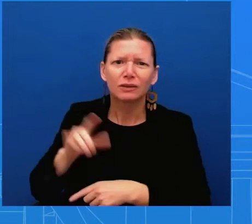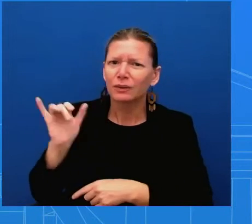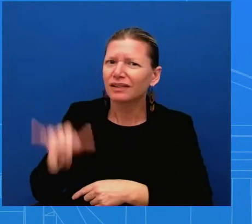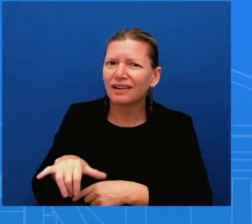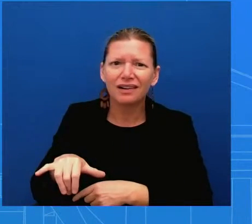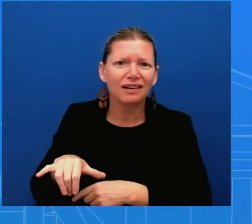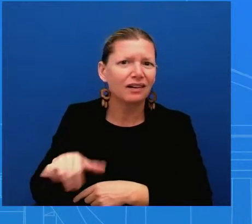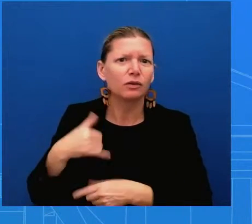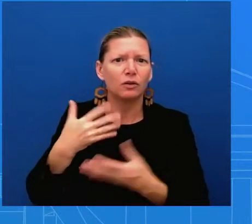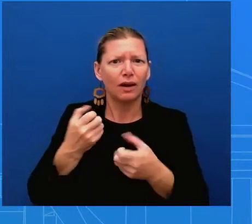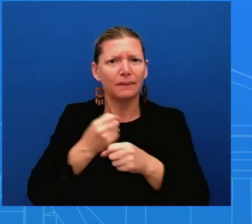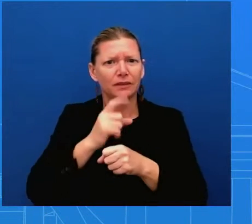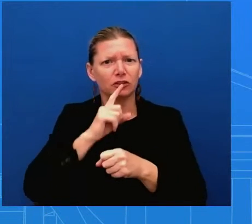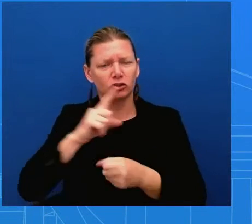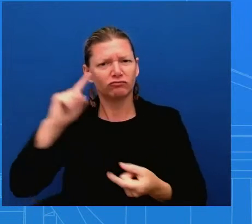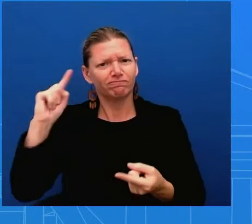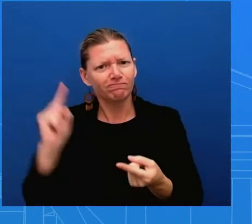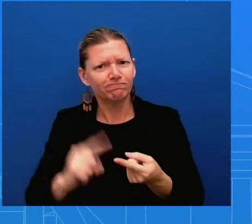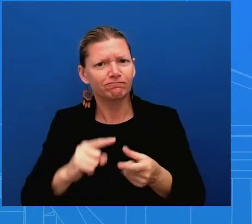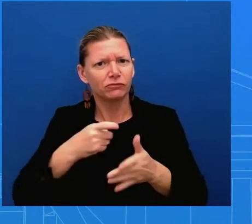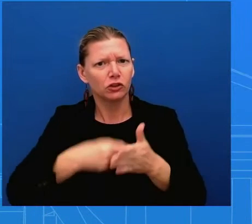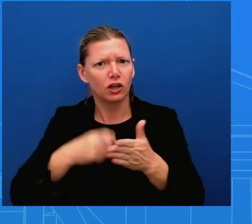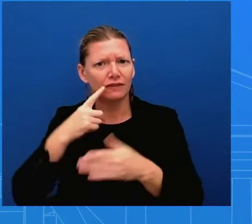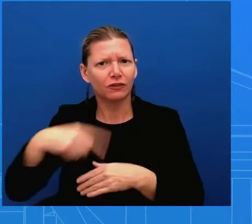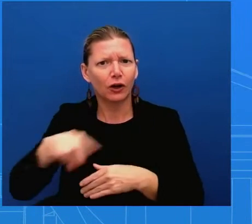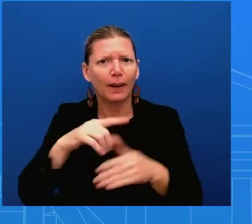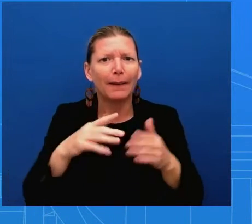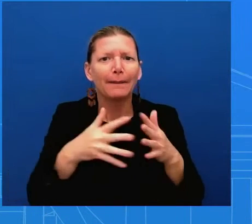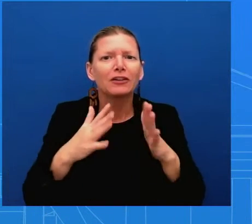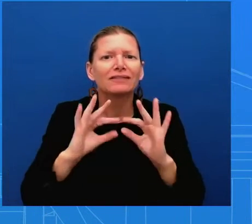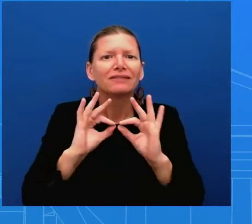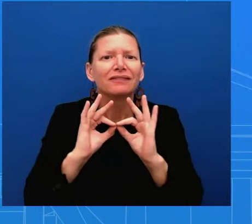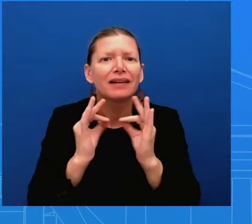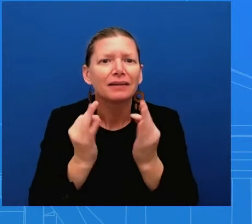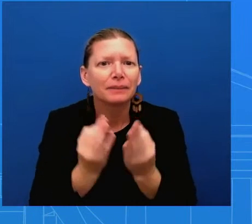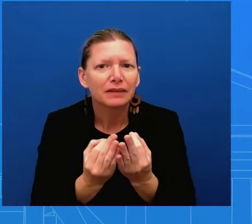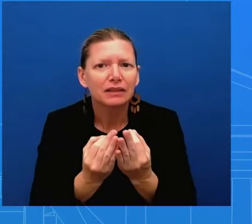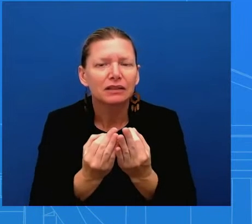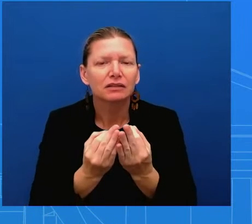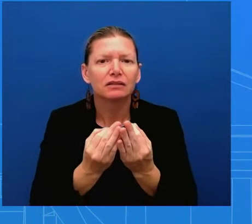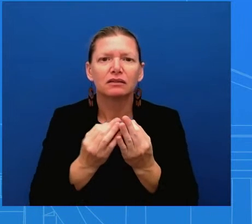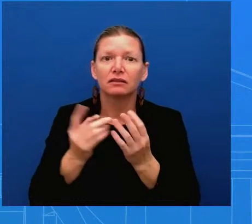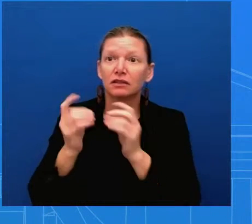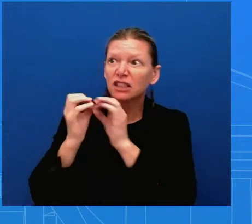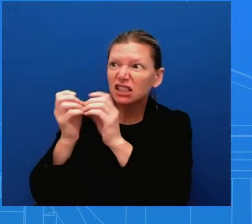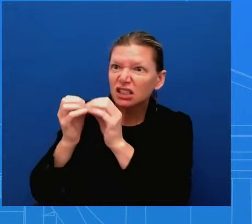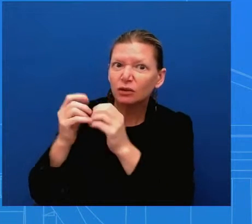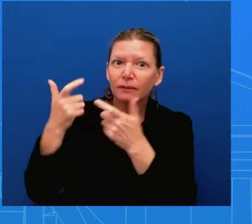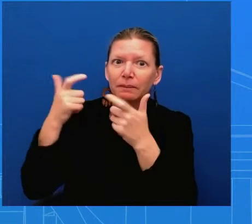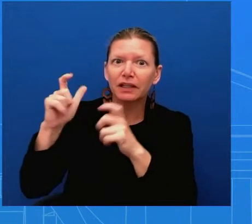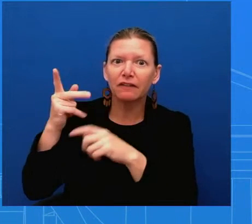lowering healthcare costs; making sure that we go after corporation, as we -- as we -- you hear us talk about junk fees.